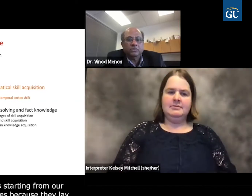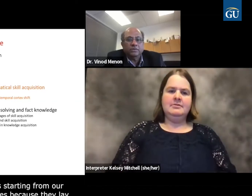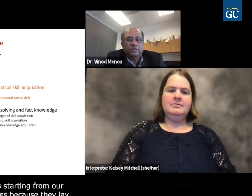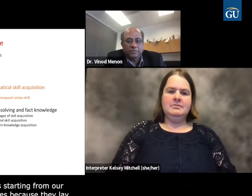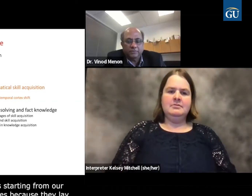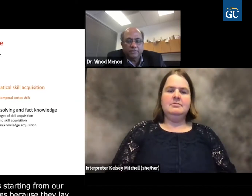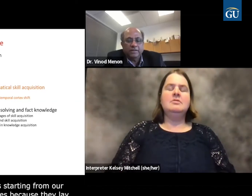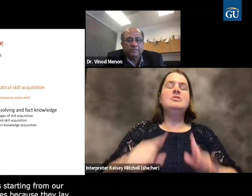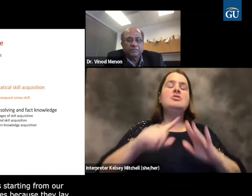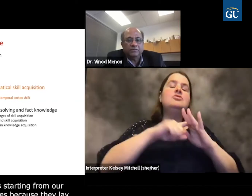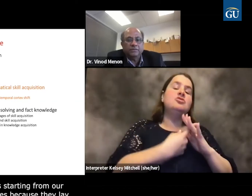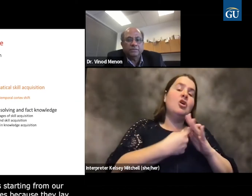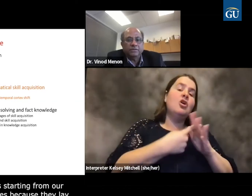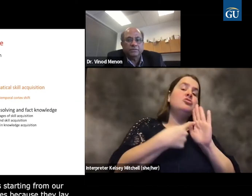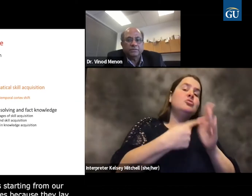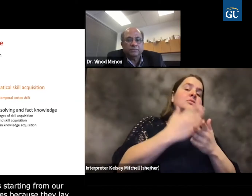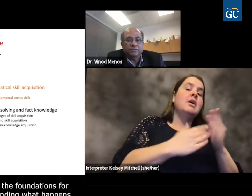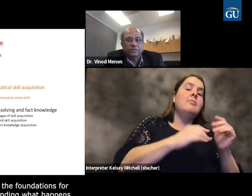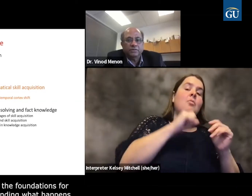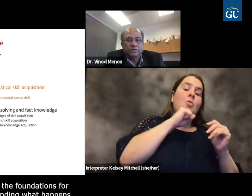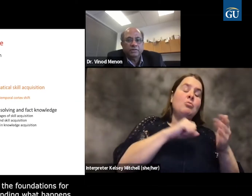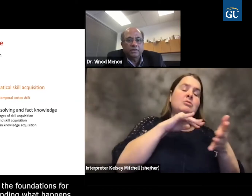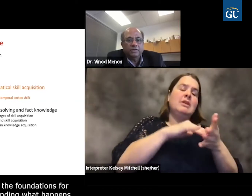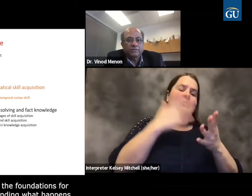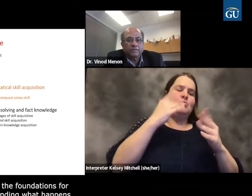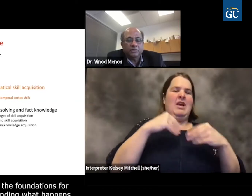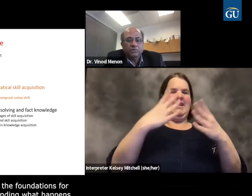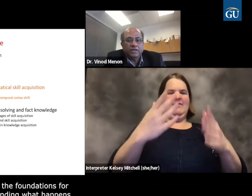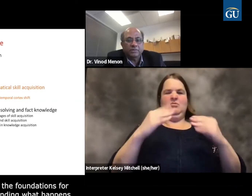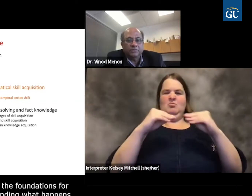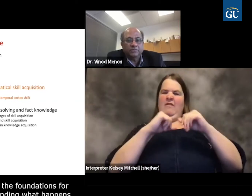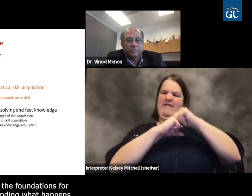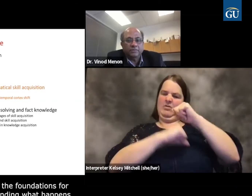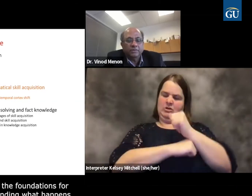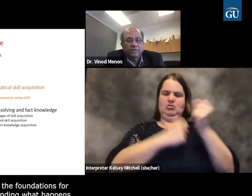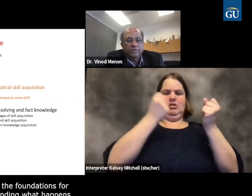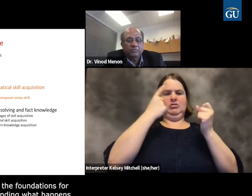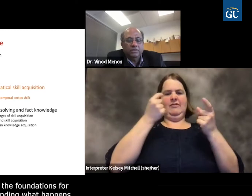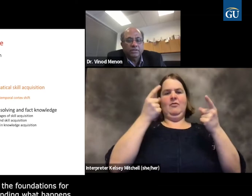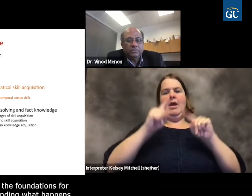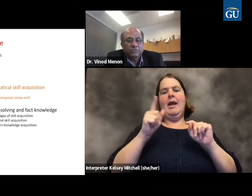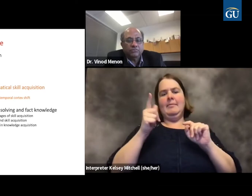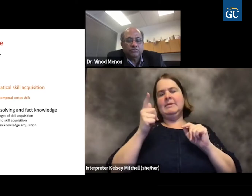our older ones because they lay some of the foundations for